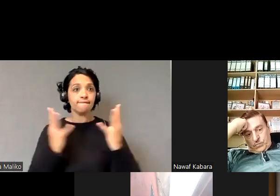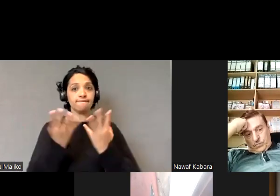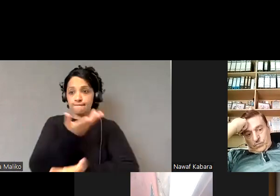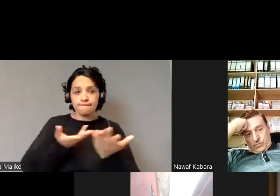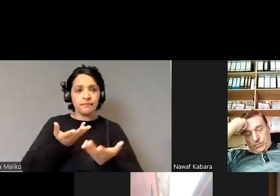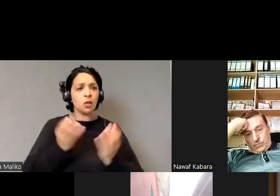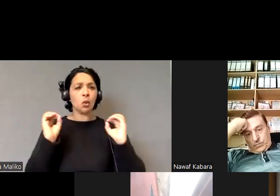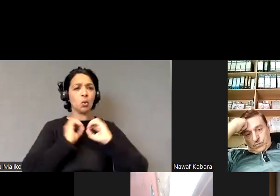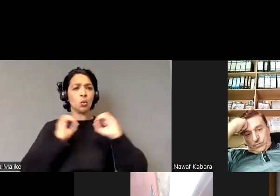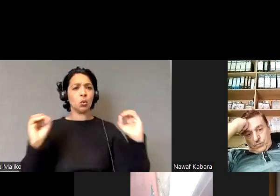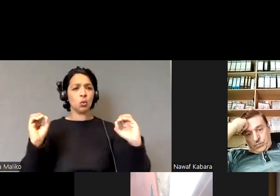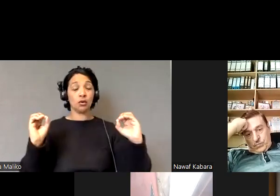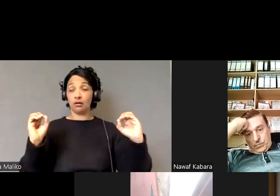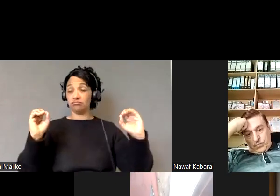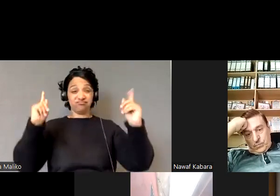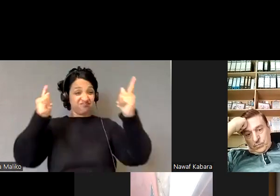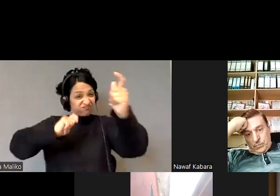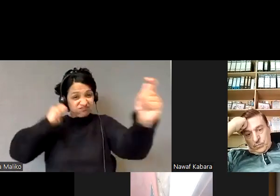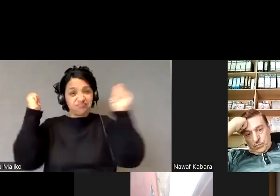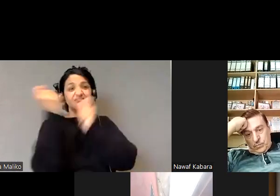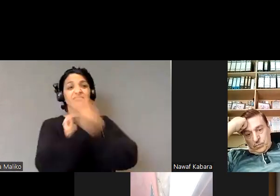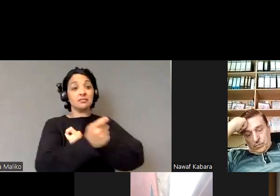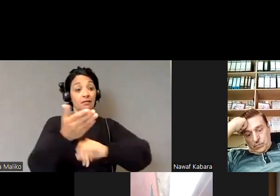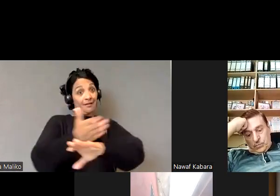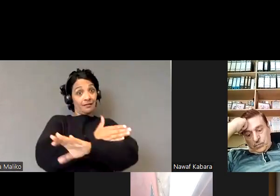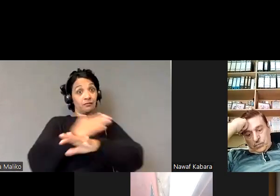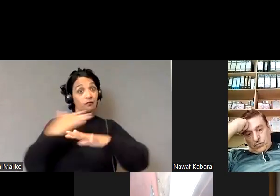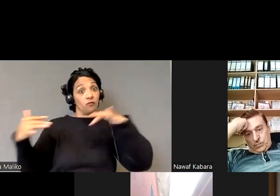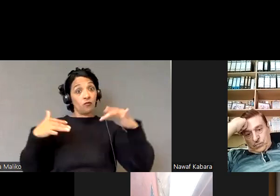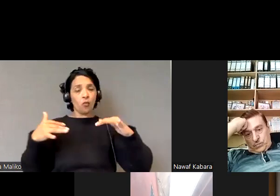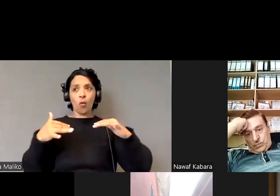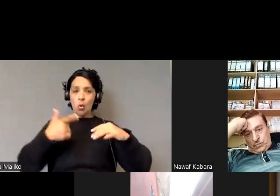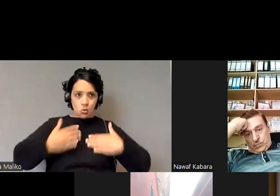It's been check box organized.